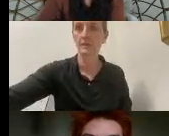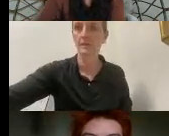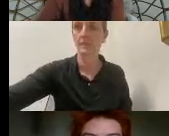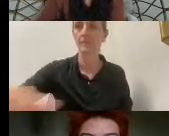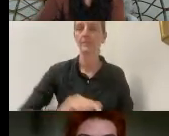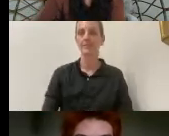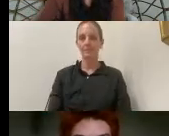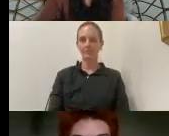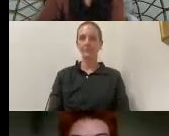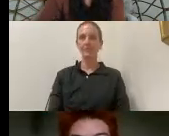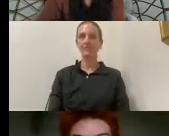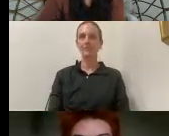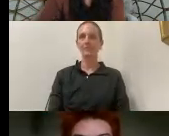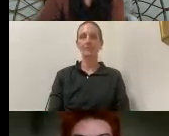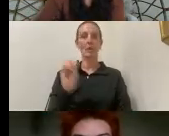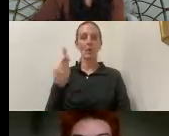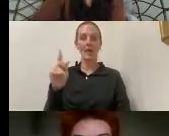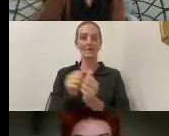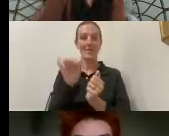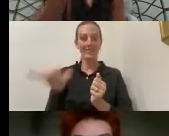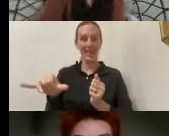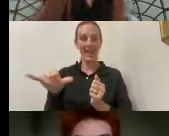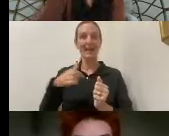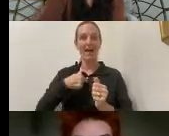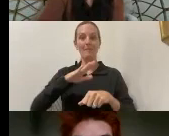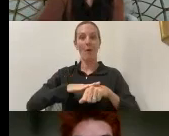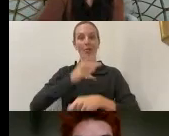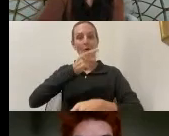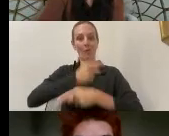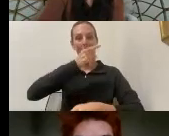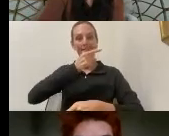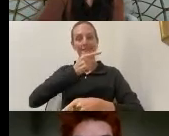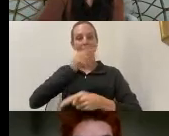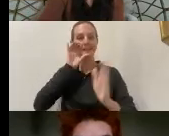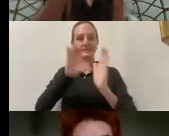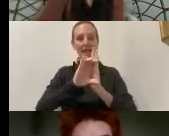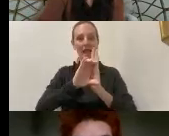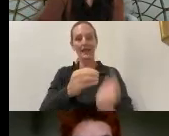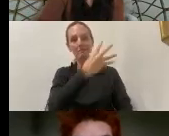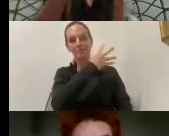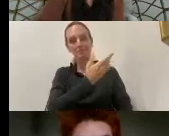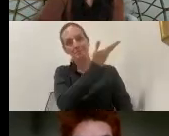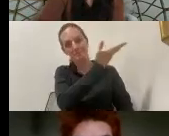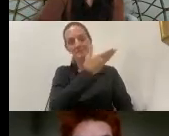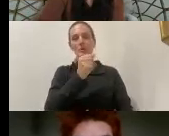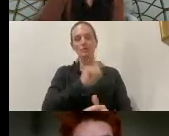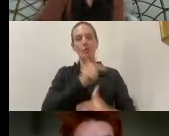Okay so with that, I am on the right slide and I will pass things over to the VIDEA team.